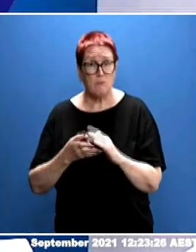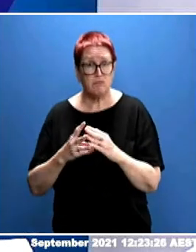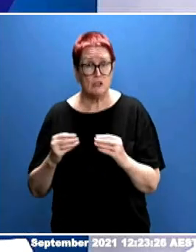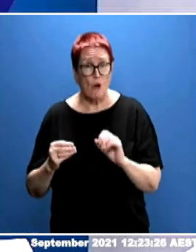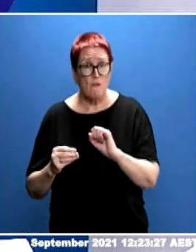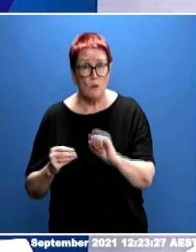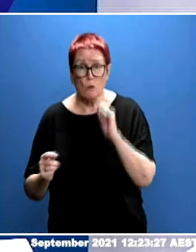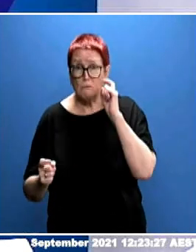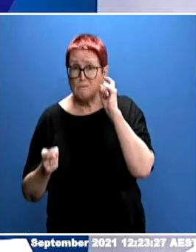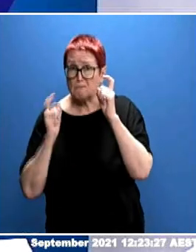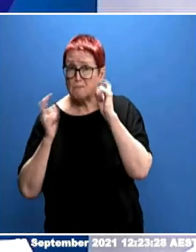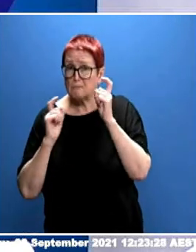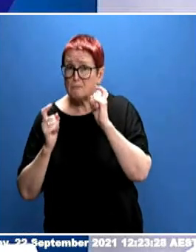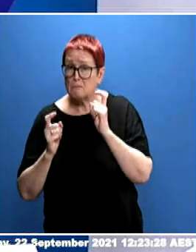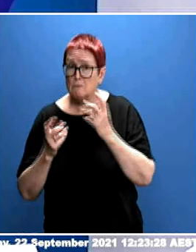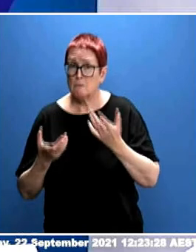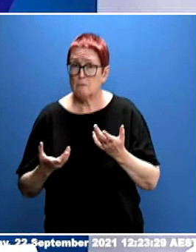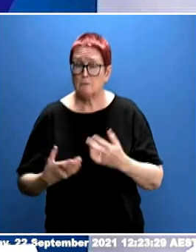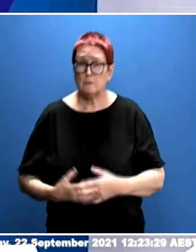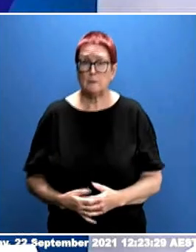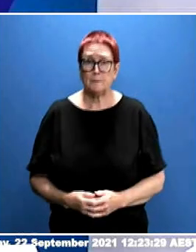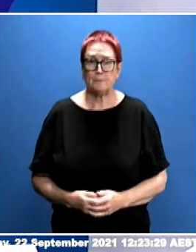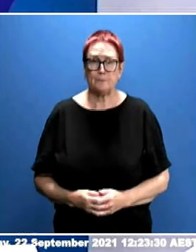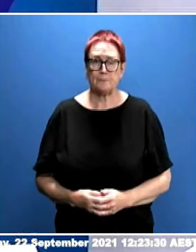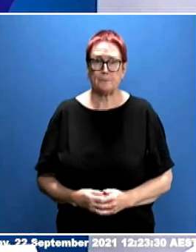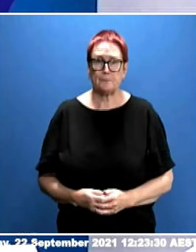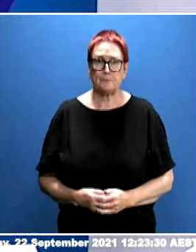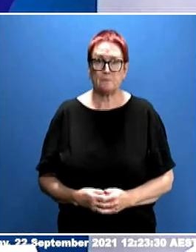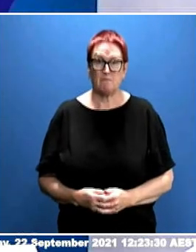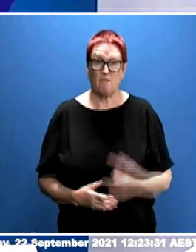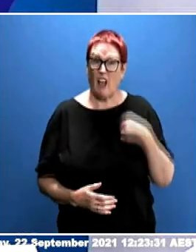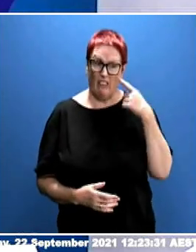in your evidence today, because that would seem to be a starting point